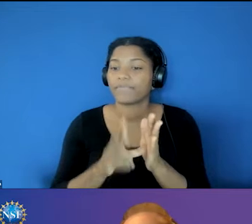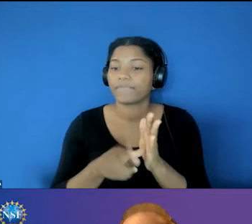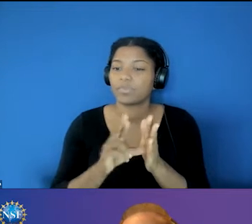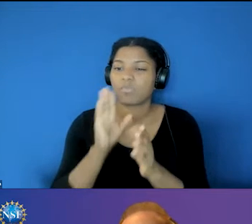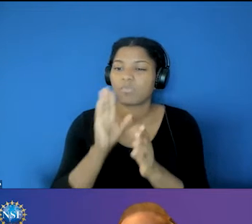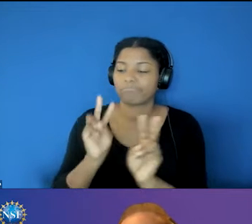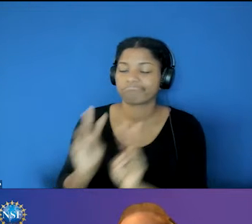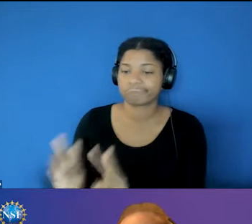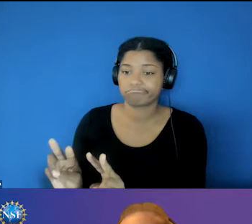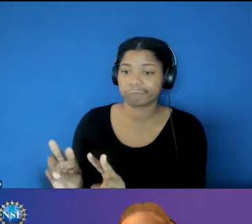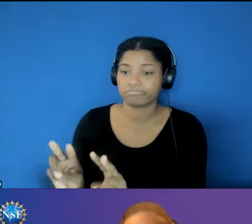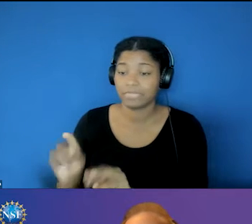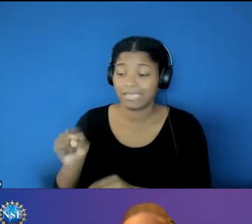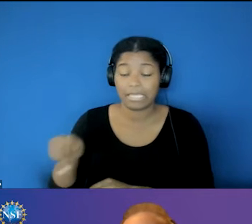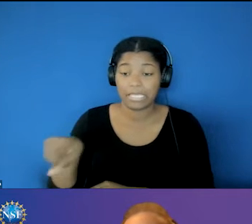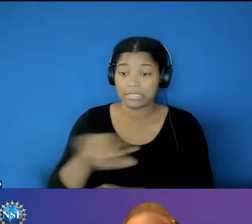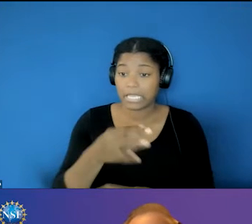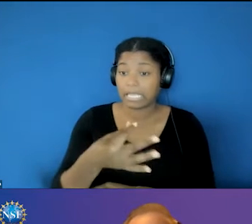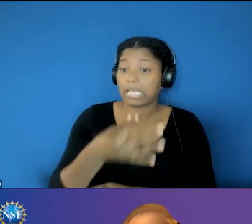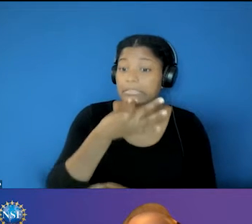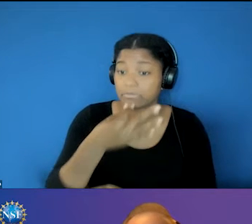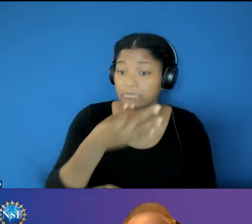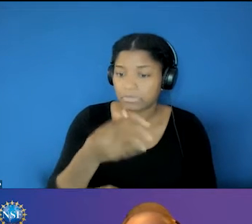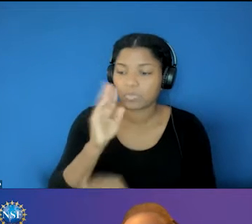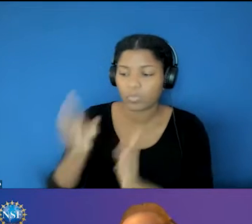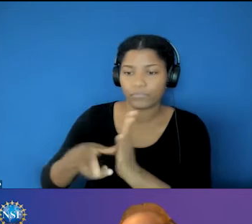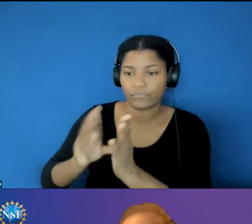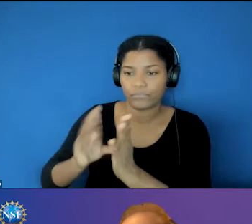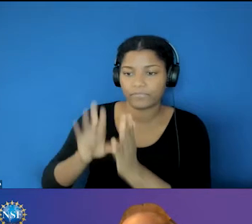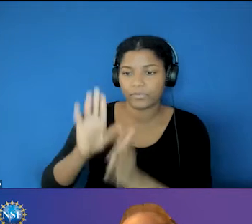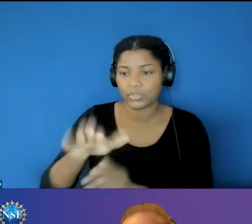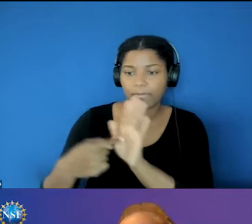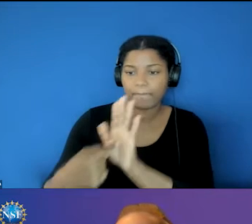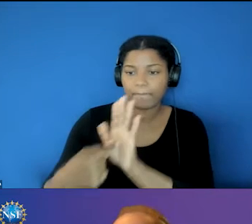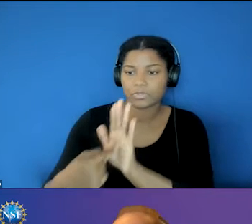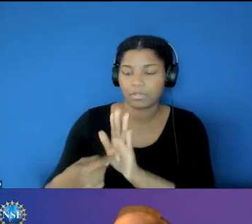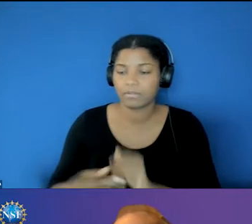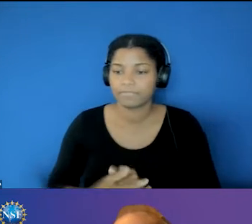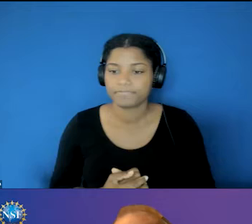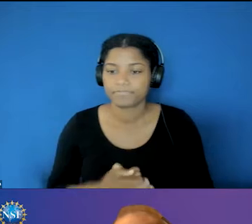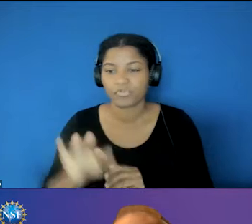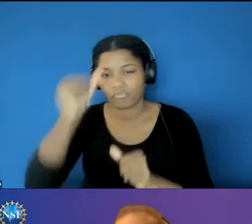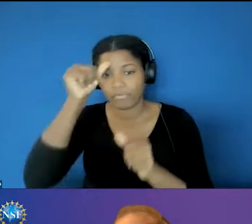where the expertise resides for review of your proposal. Remember I said I'm an,